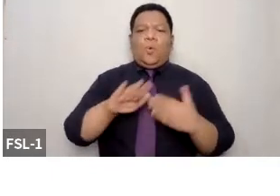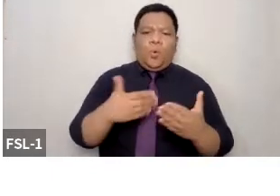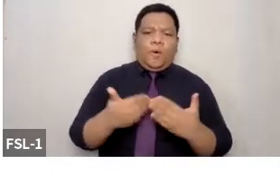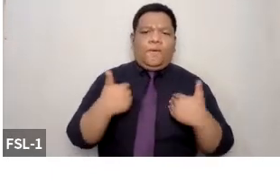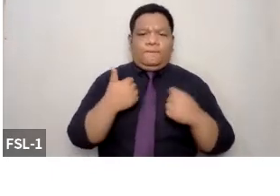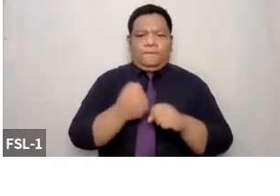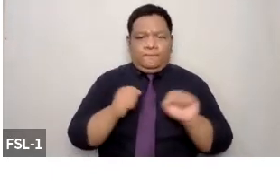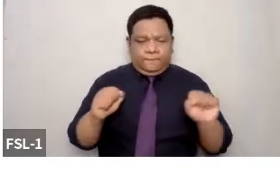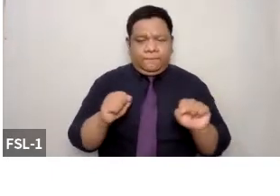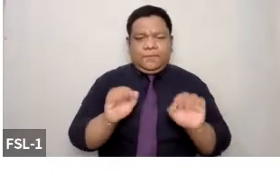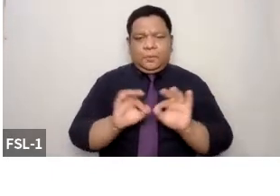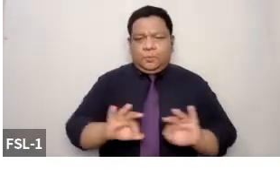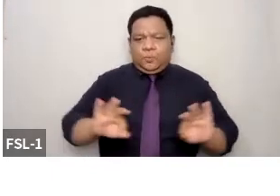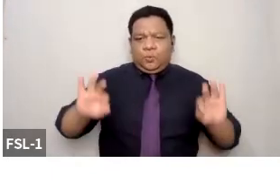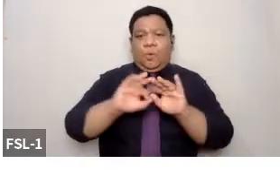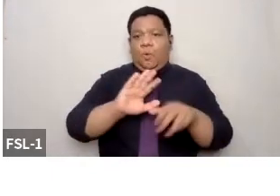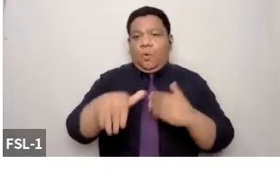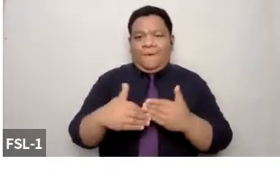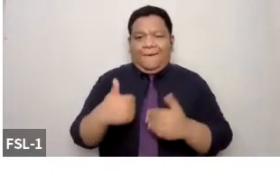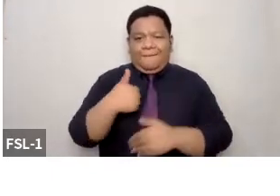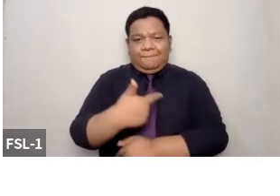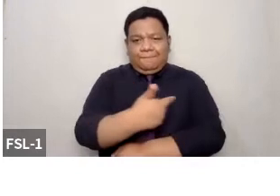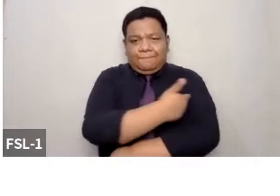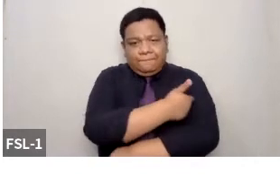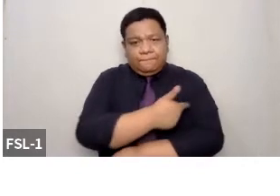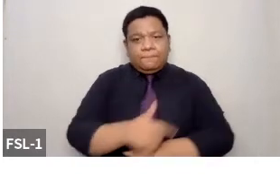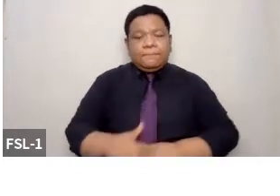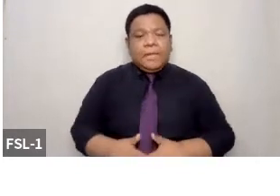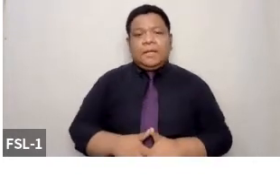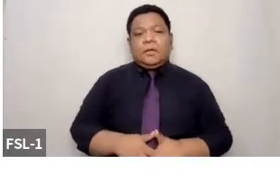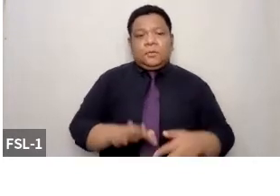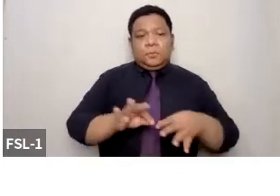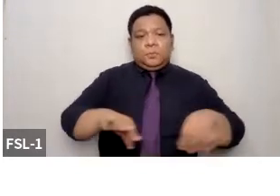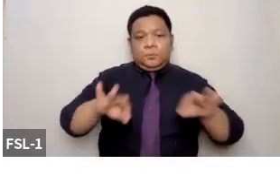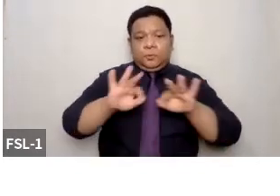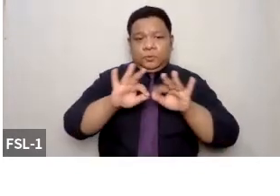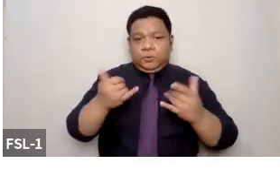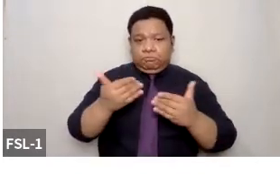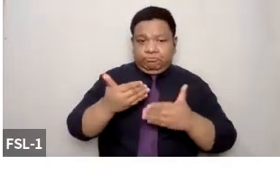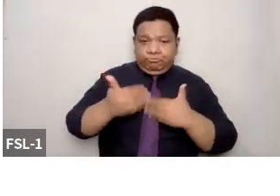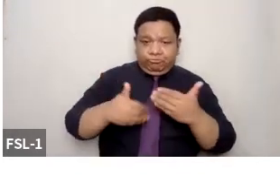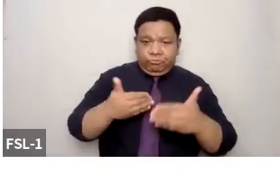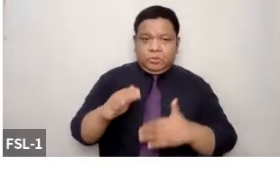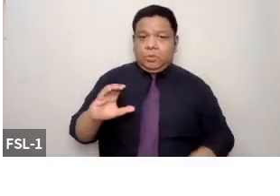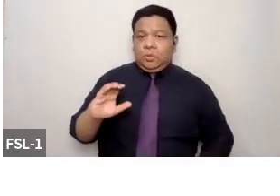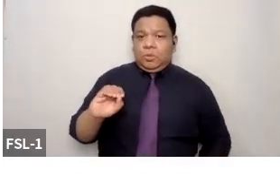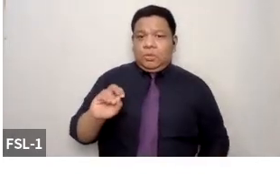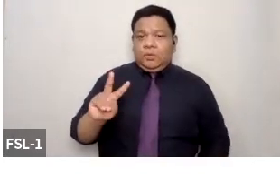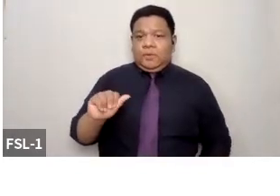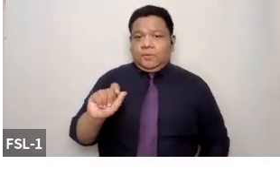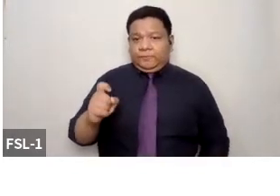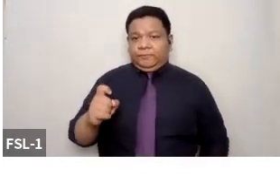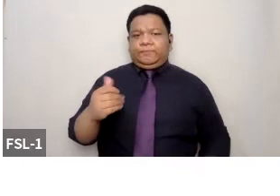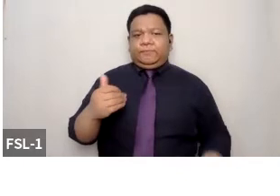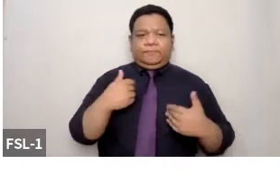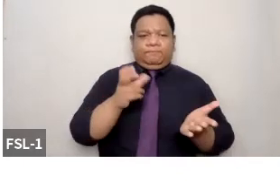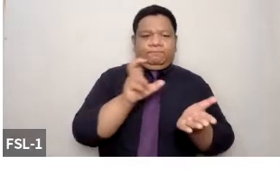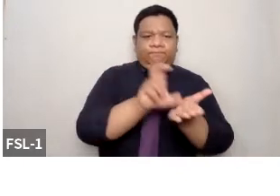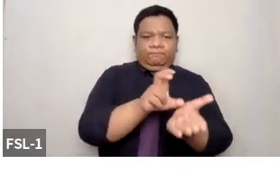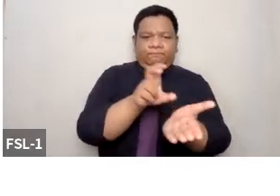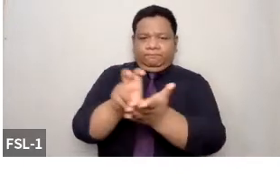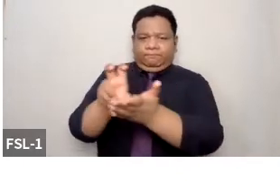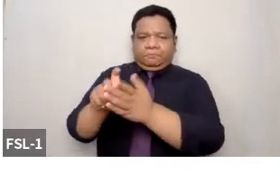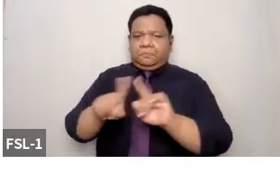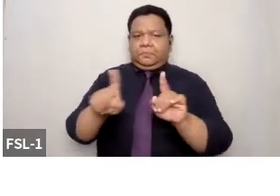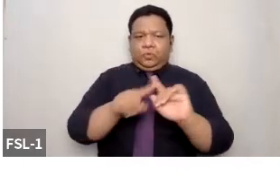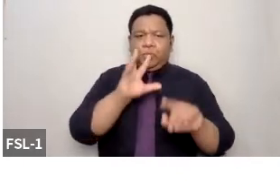So very early in the development process, Covax invested in many vaccine developers.